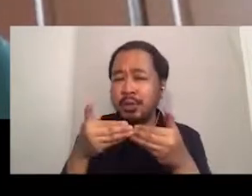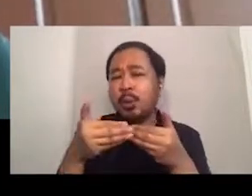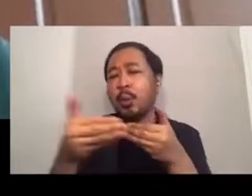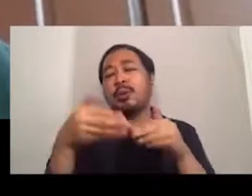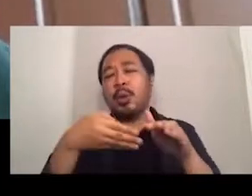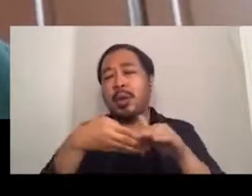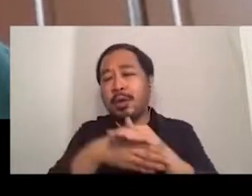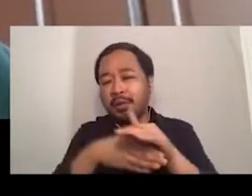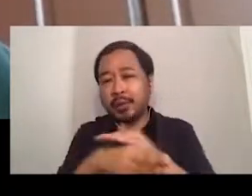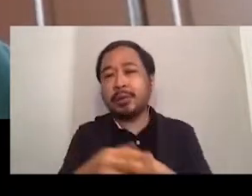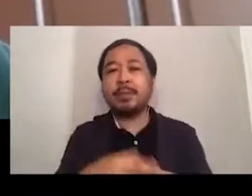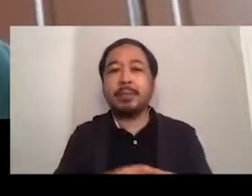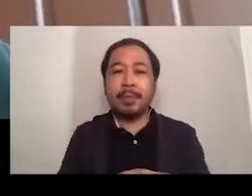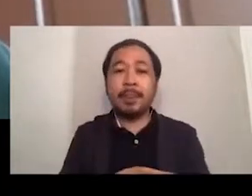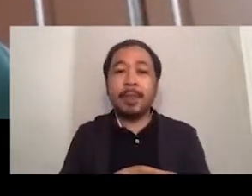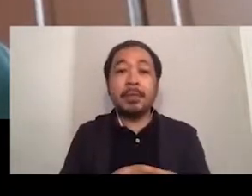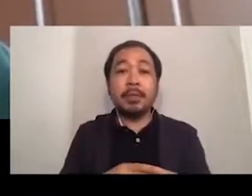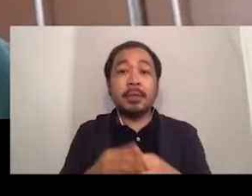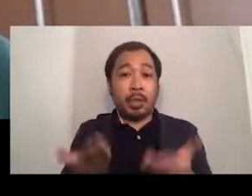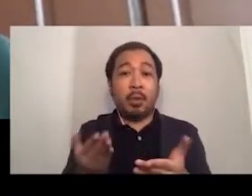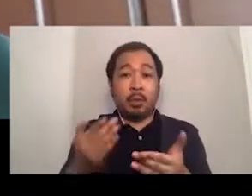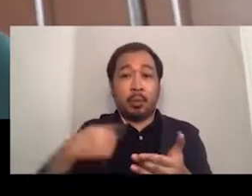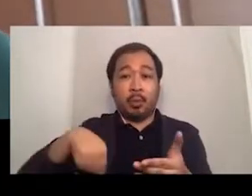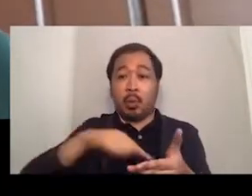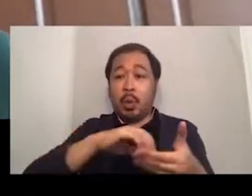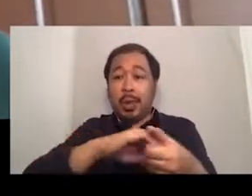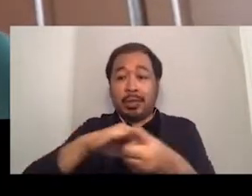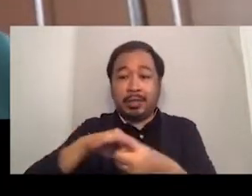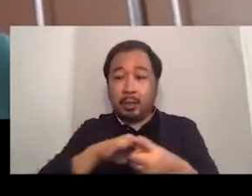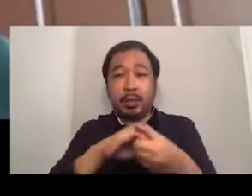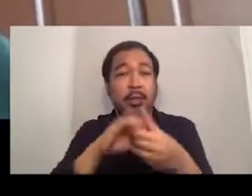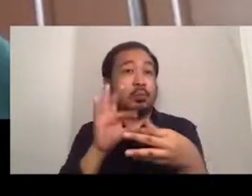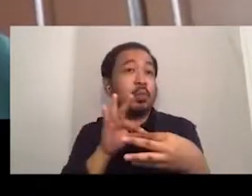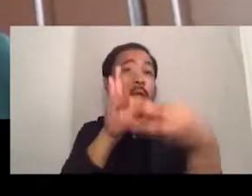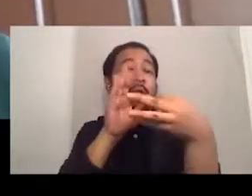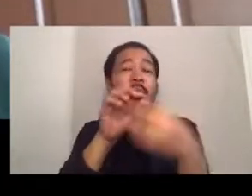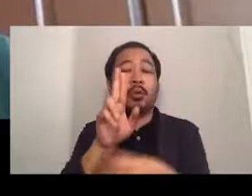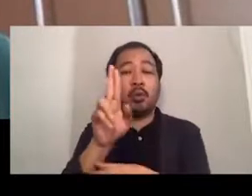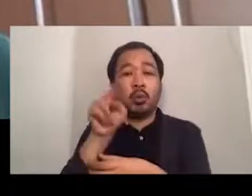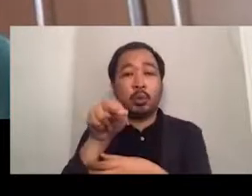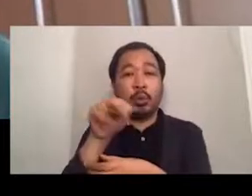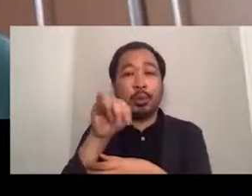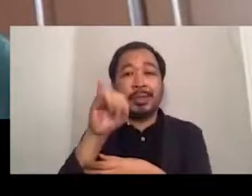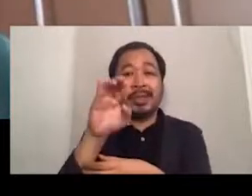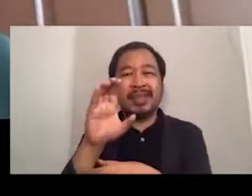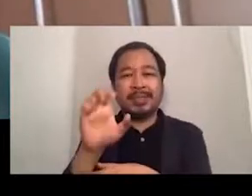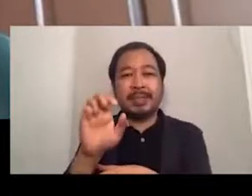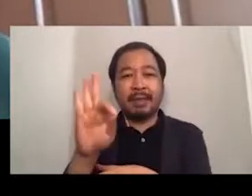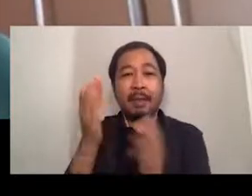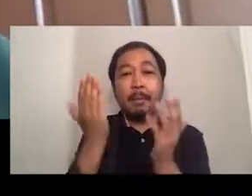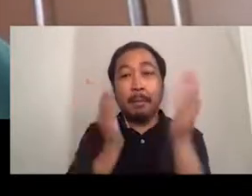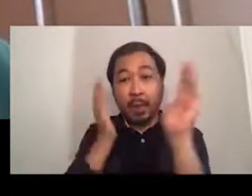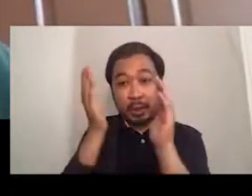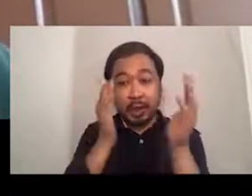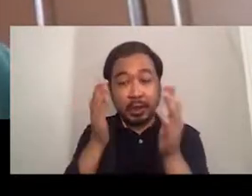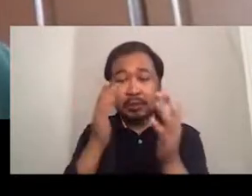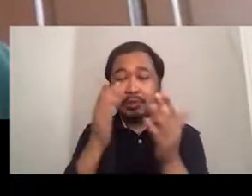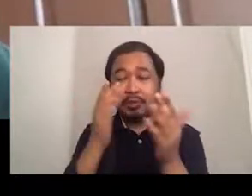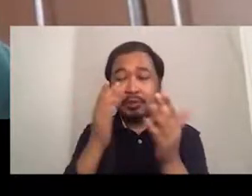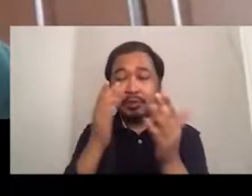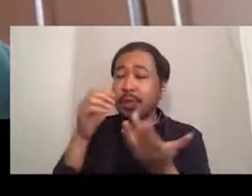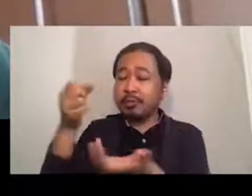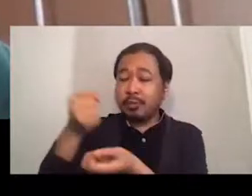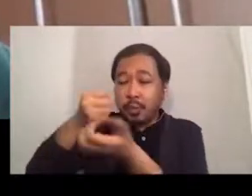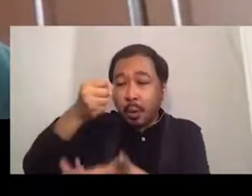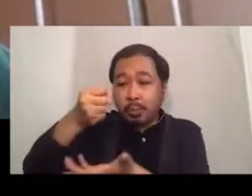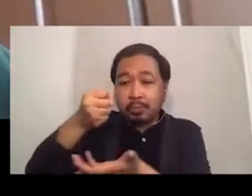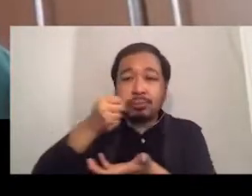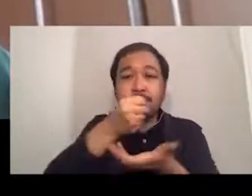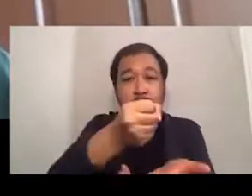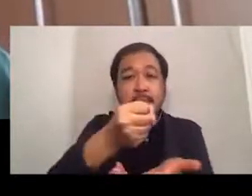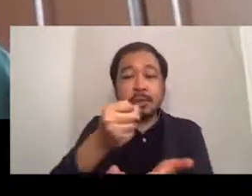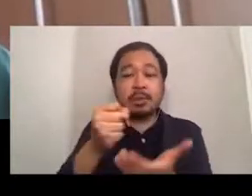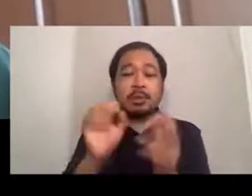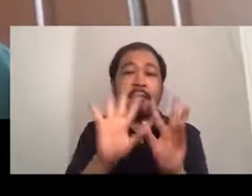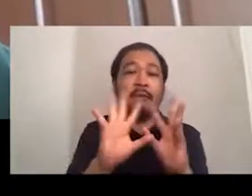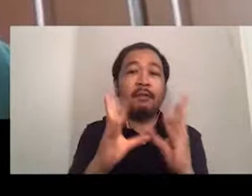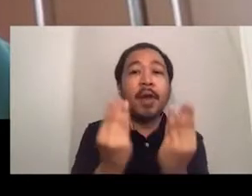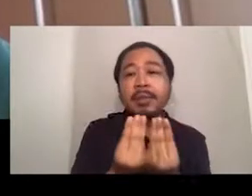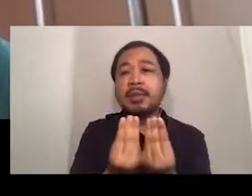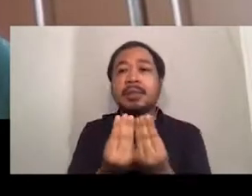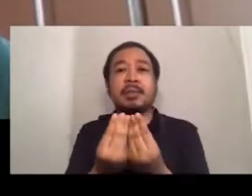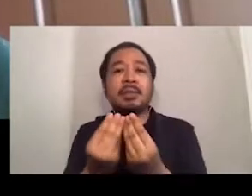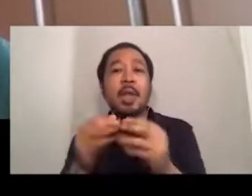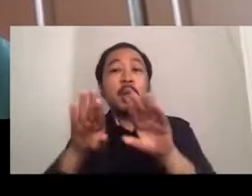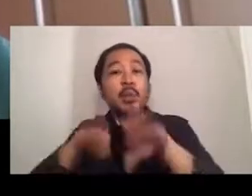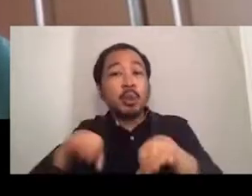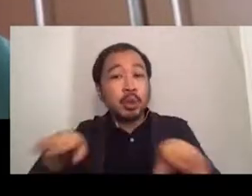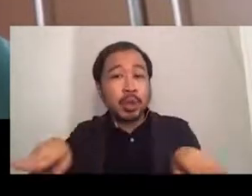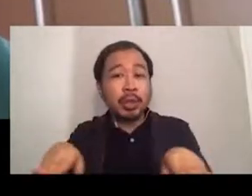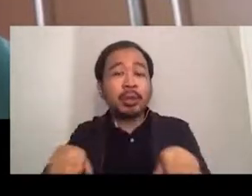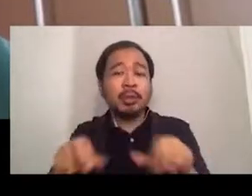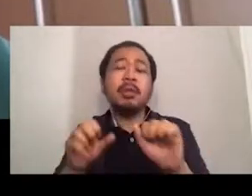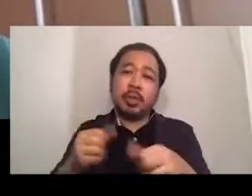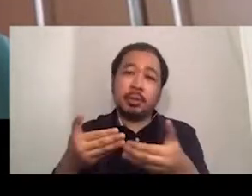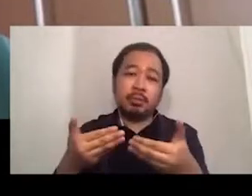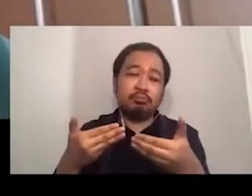continue to get targeted telehealth services and this will largely reduce the financial burden on the families with disabilities to gain access to intervention services.